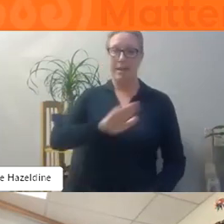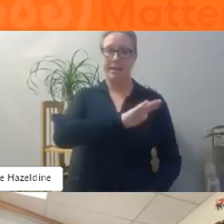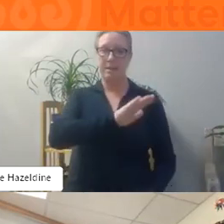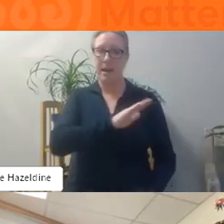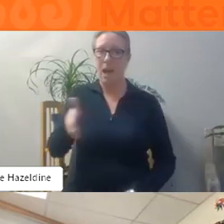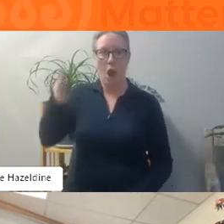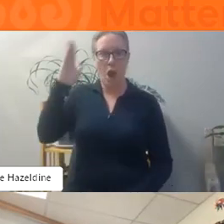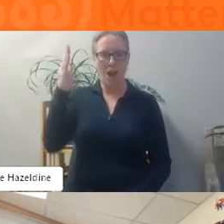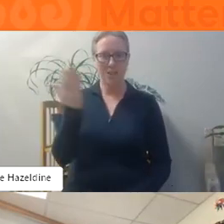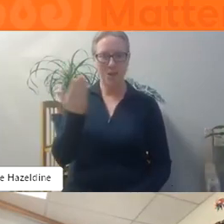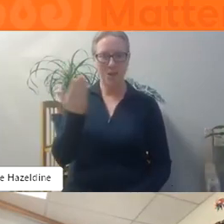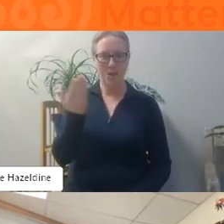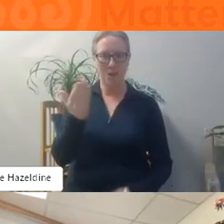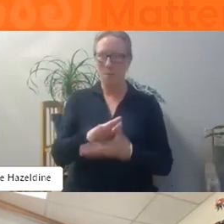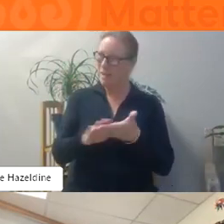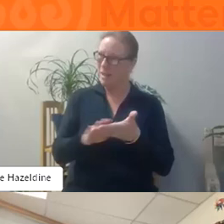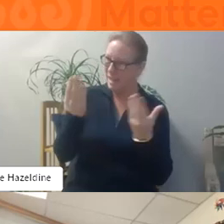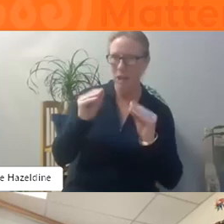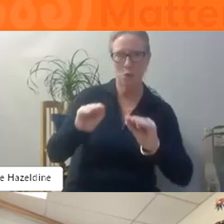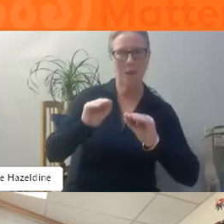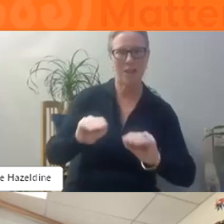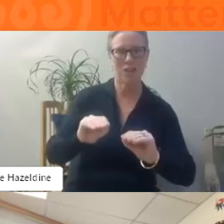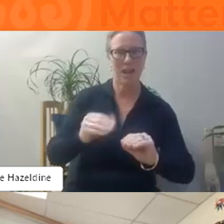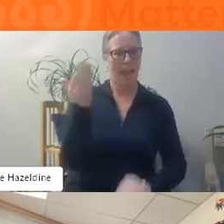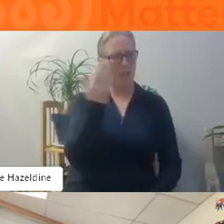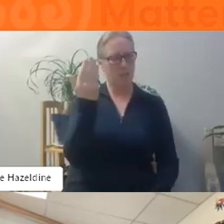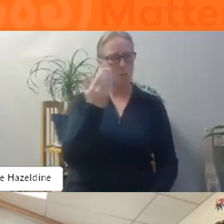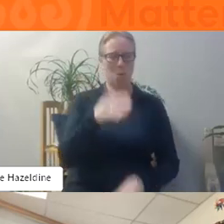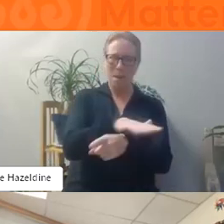so that education and school is a place where mokopuna whaikaha